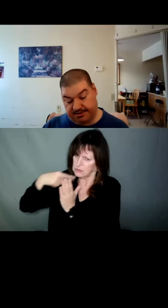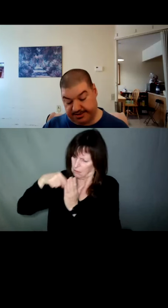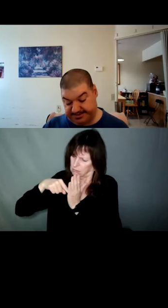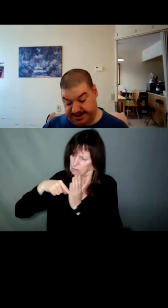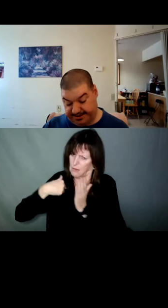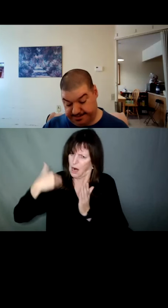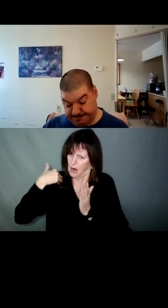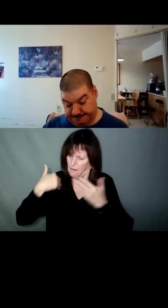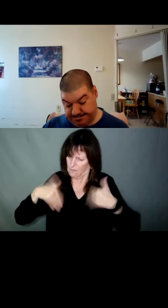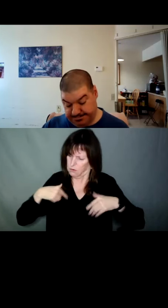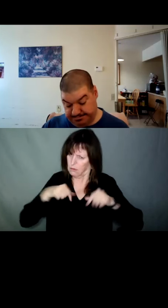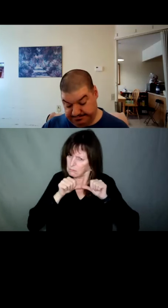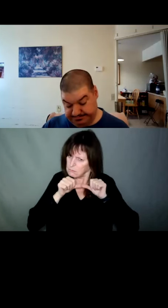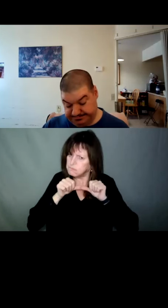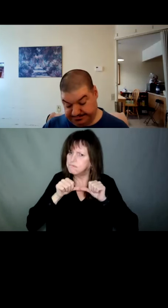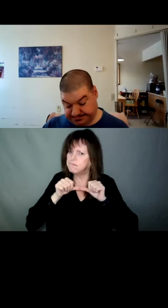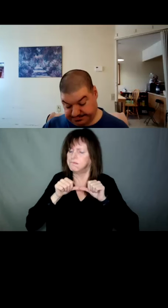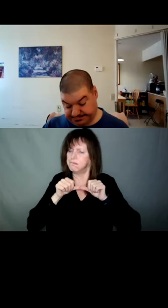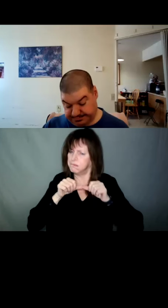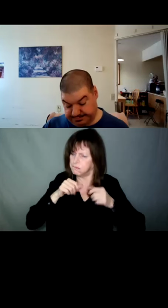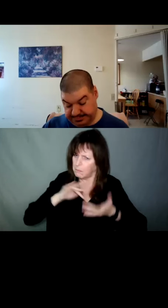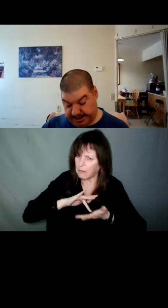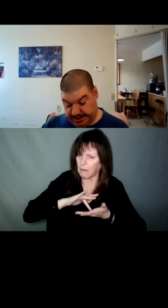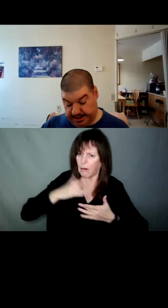a letter from my case coordinator